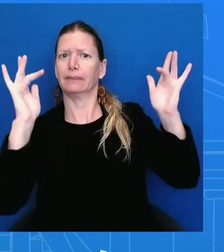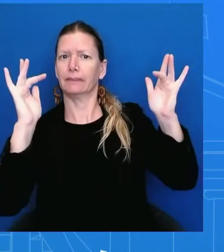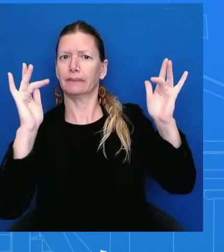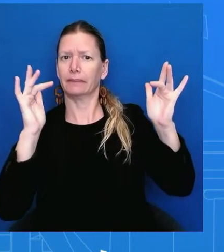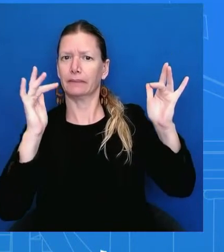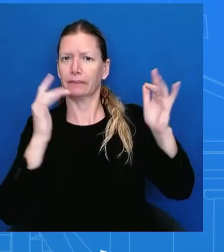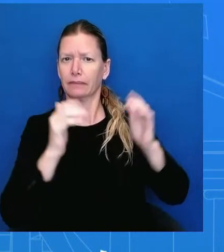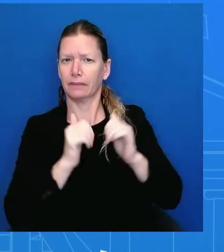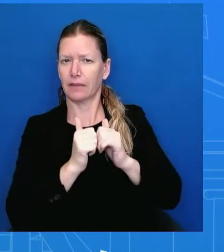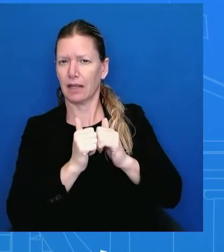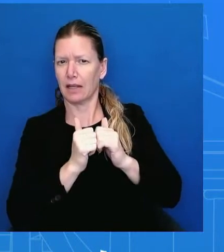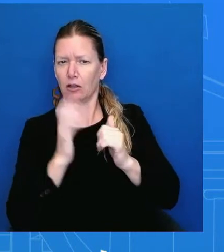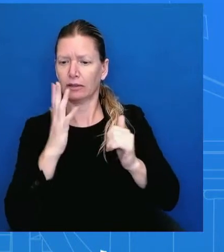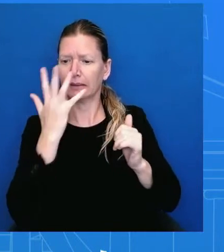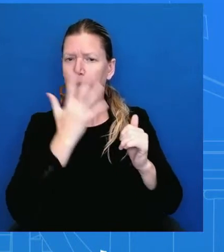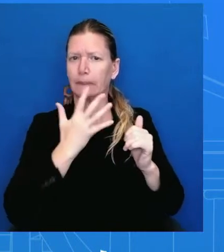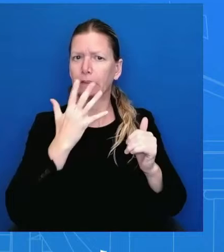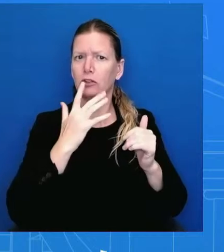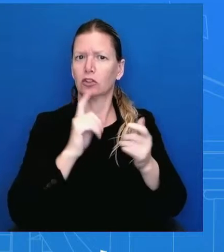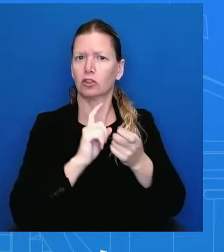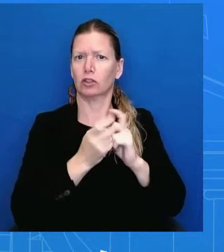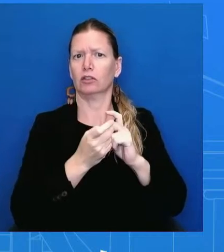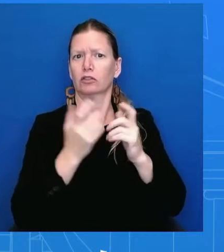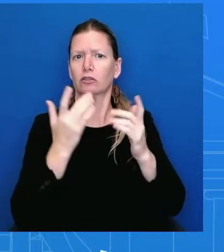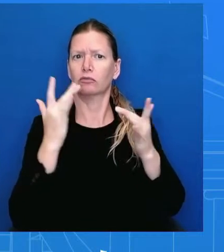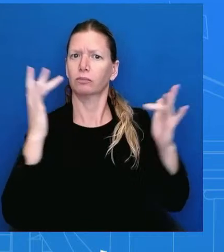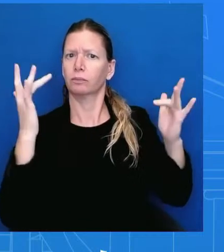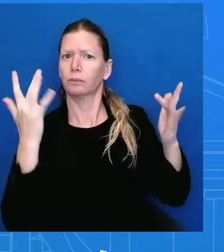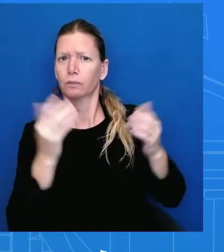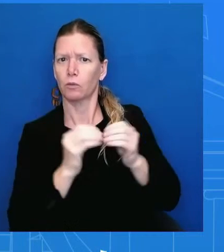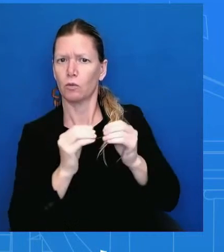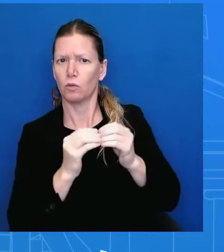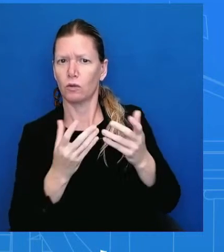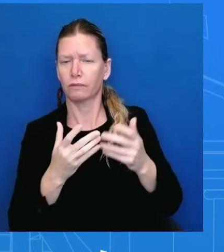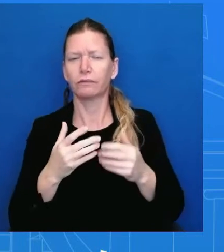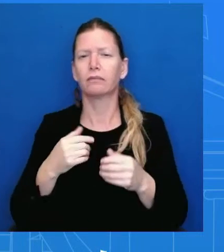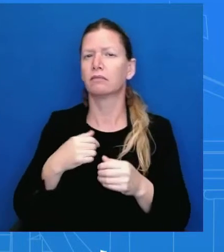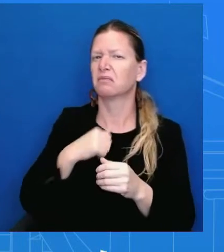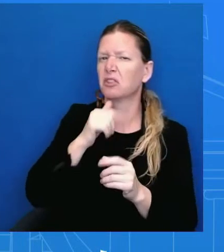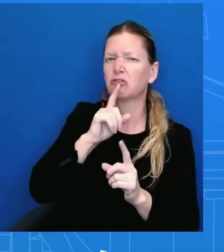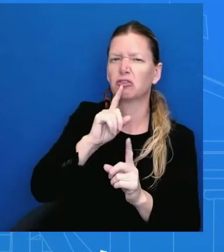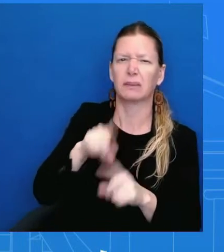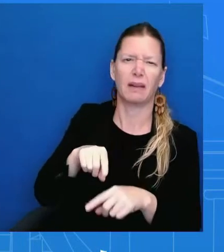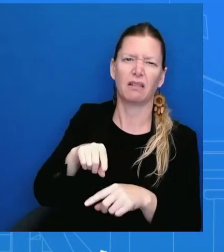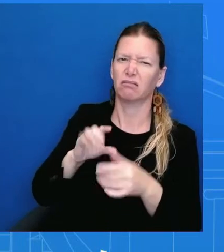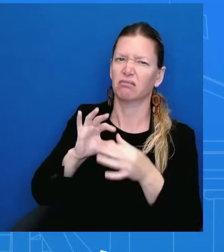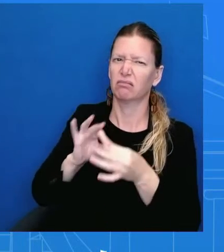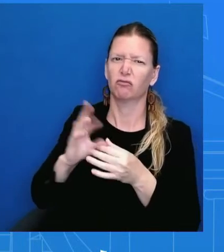That's something that I'm not going to do. But I am going to -- The Press: But they will be attacking him. Ms. Jean-Pierre: Wait. Hold on. Wait. Hold on a second. Hold on. Give me a second.